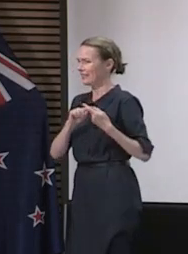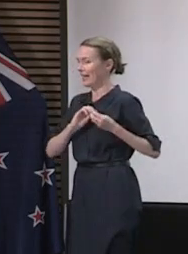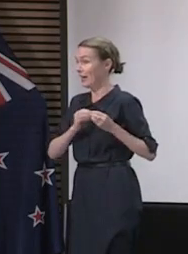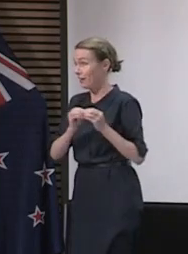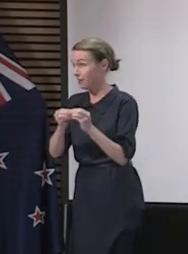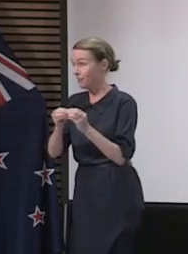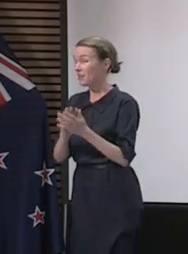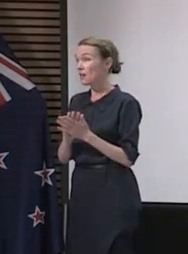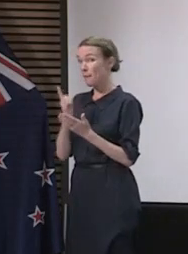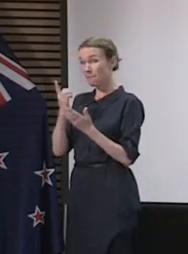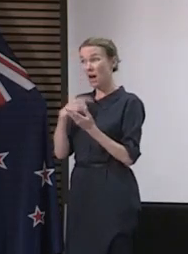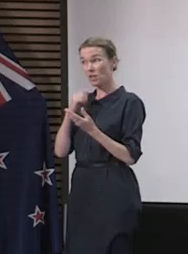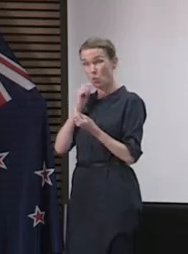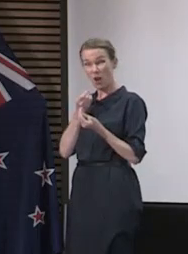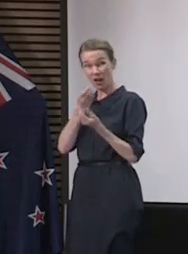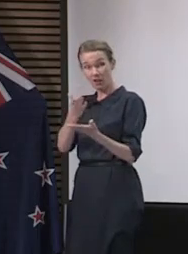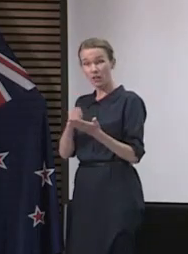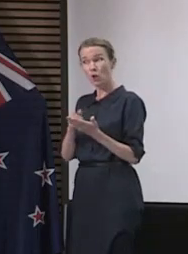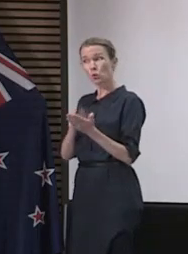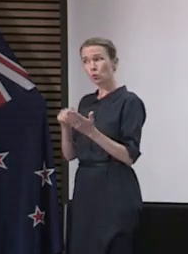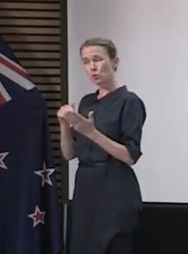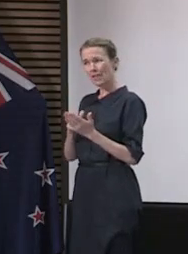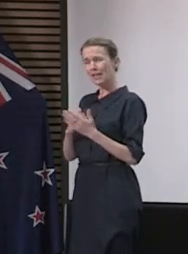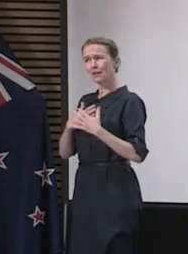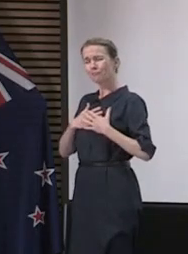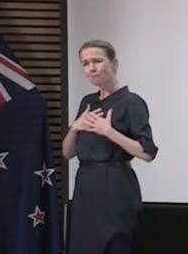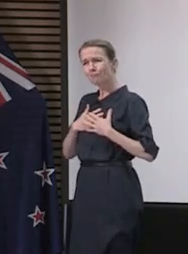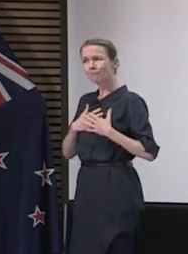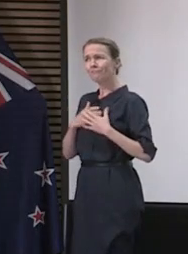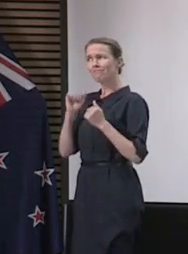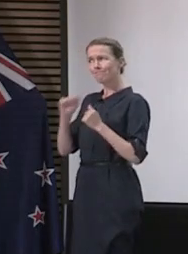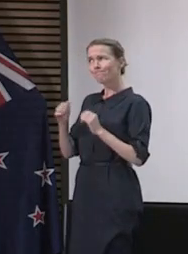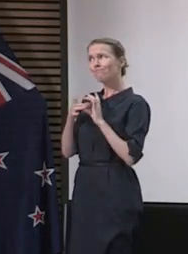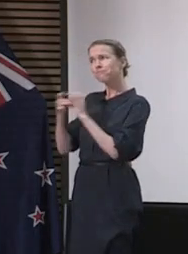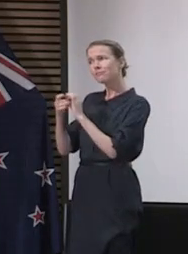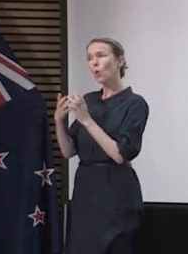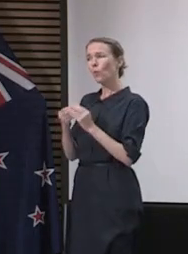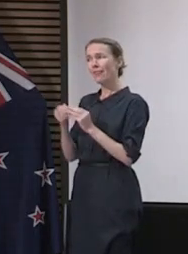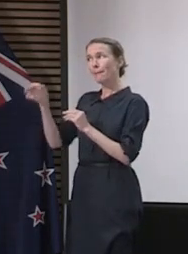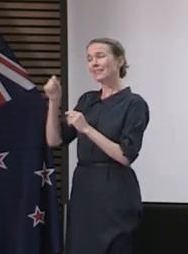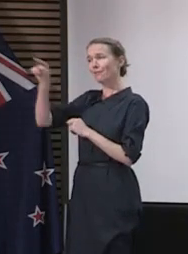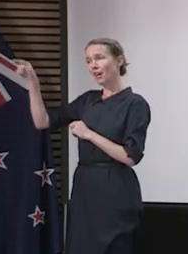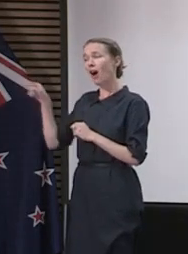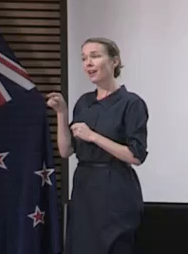I would say is that New Zealand has always been